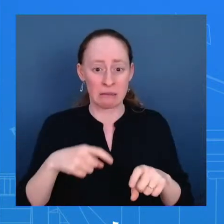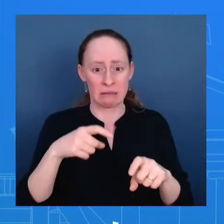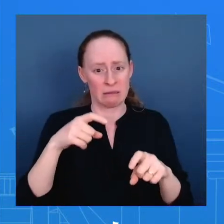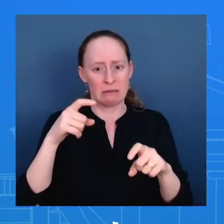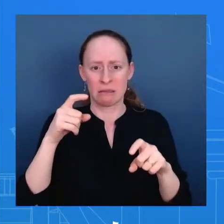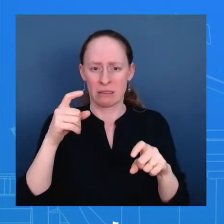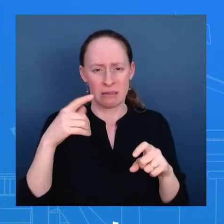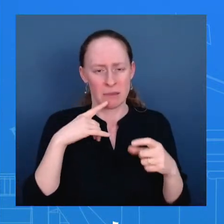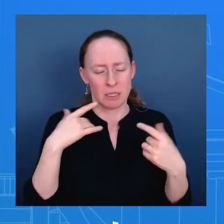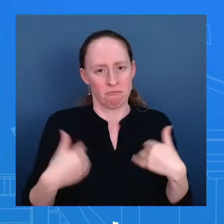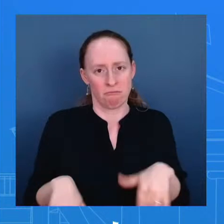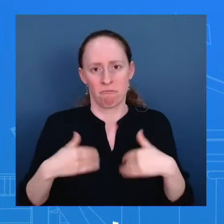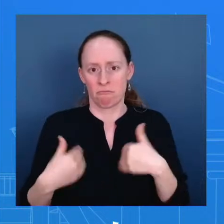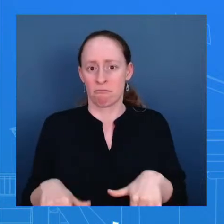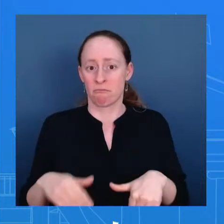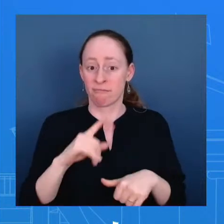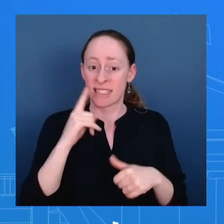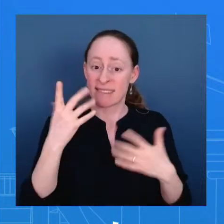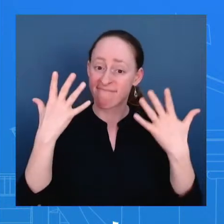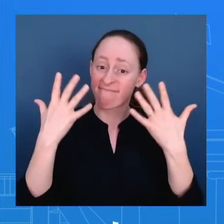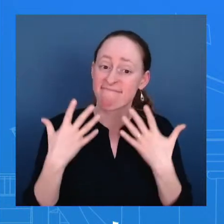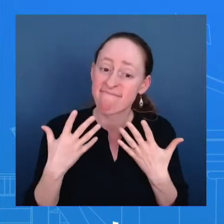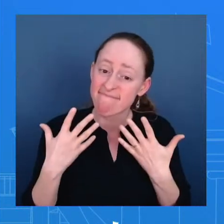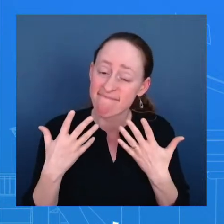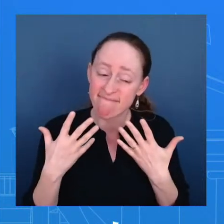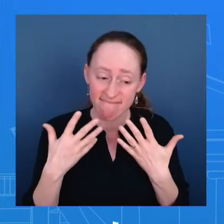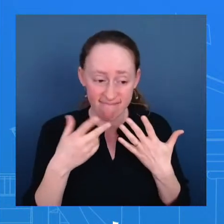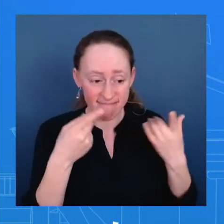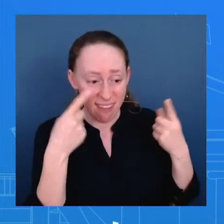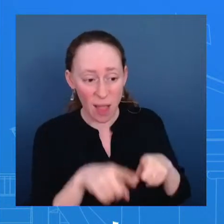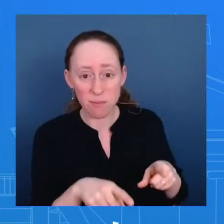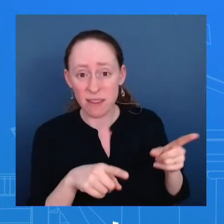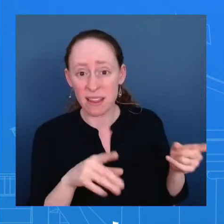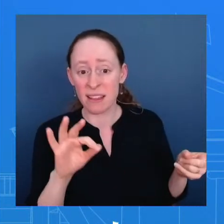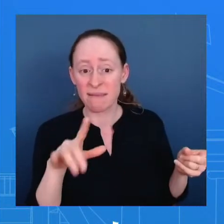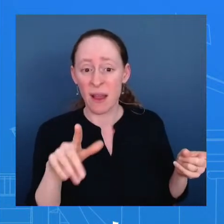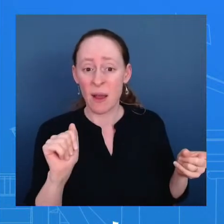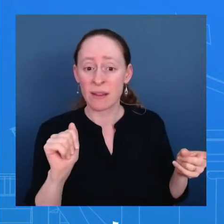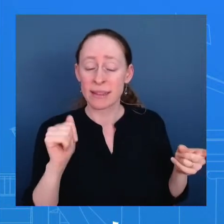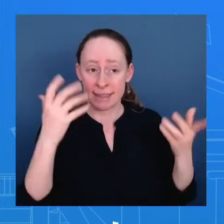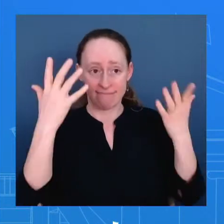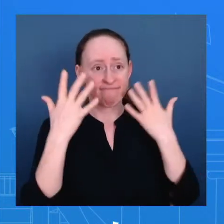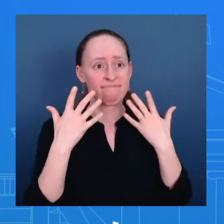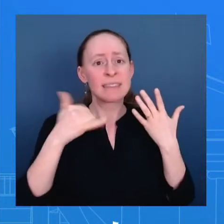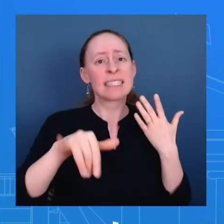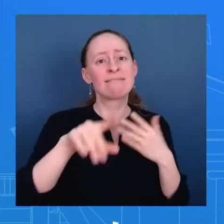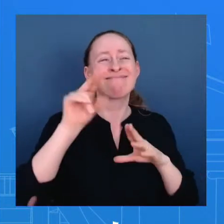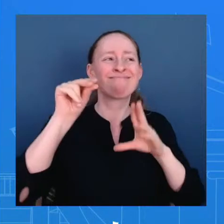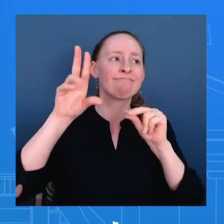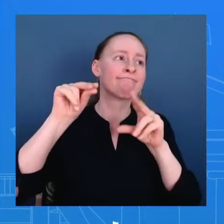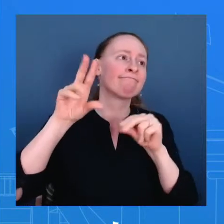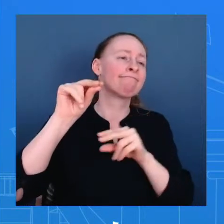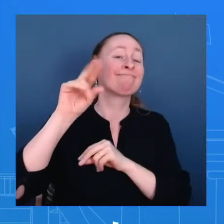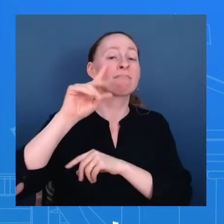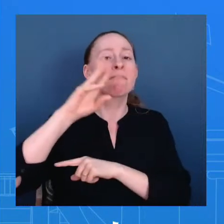It is unfortunate that there are climate deniers still out there. There's a lot more work that we need to do. And so, we think that's shameful.